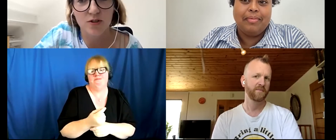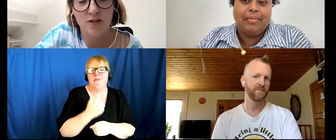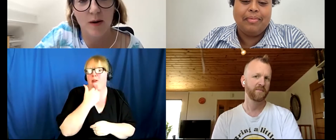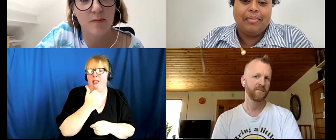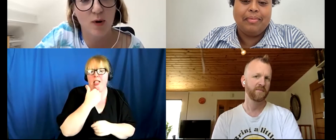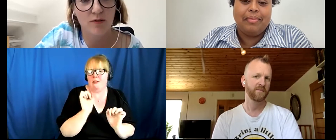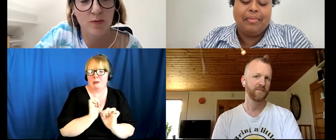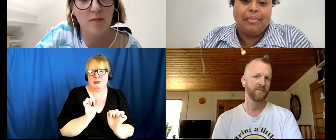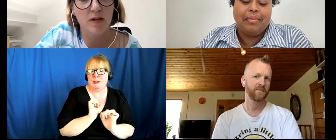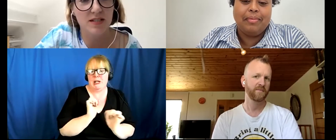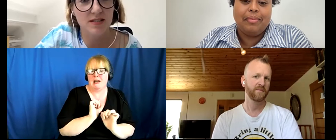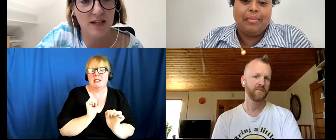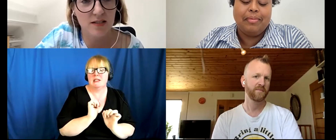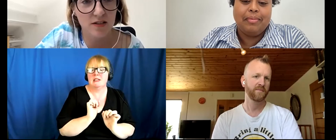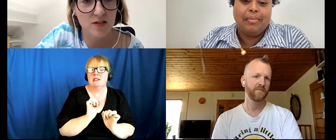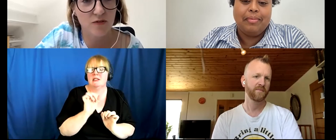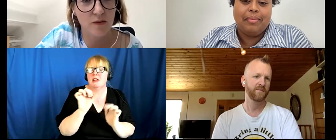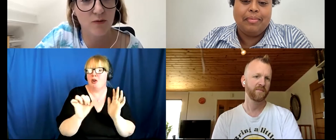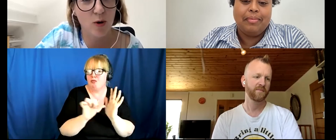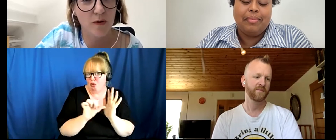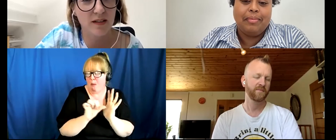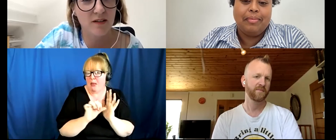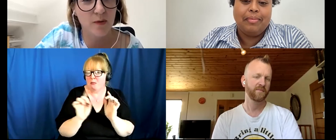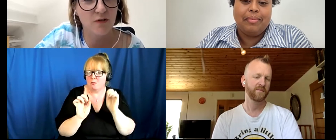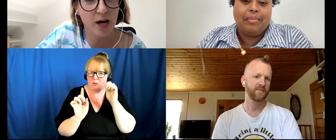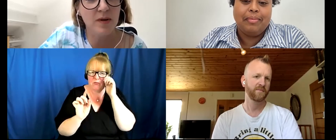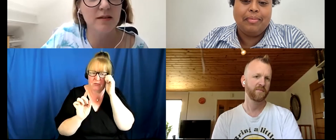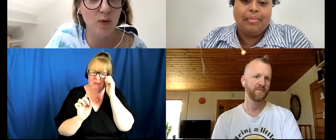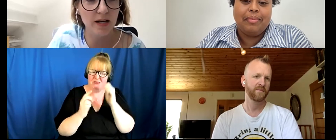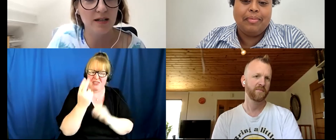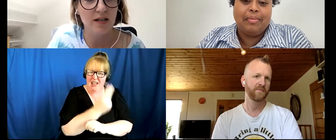I mean, one of the problems is that as artists, we very, we operate in a very fragmented way.